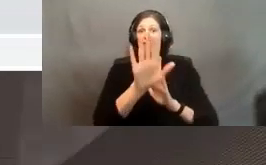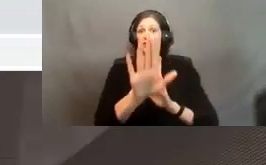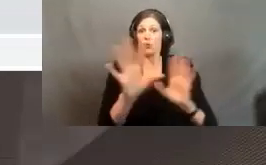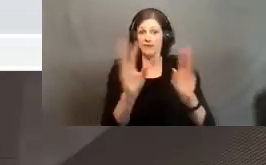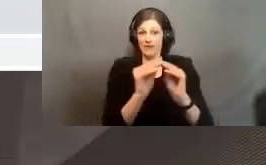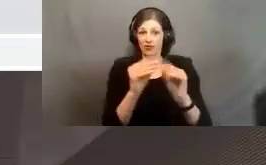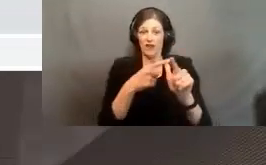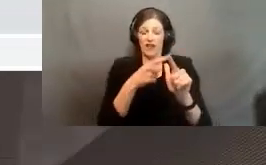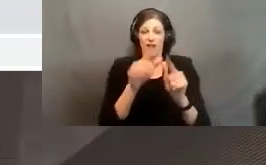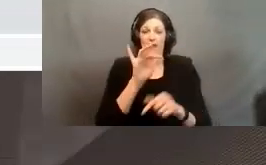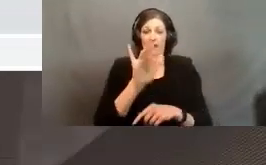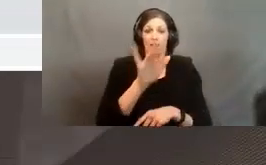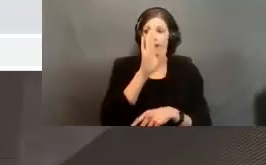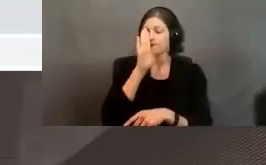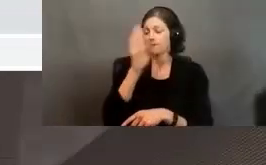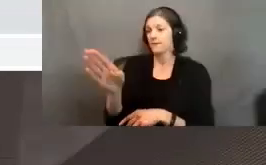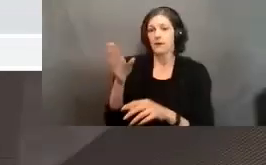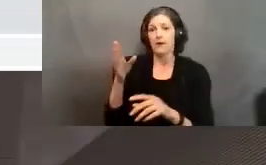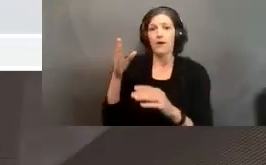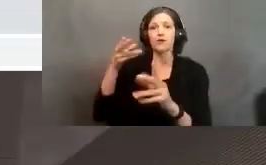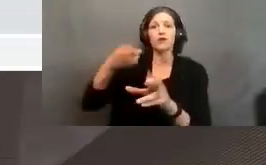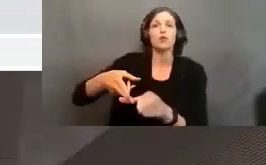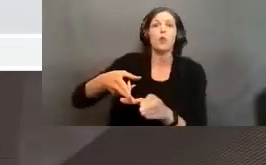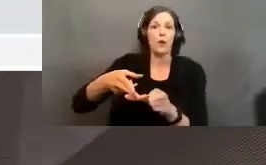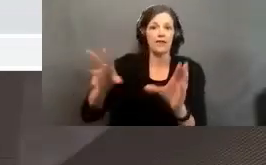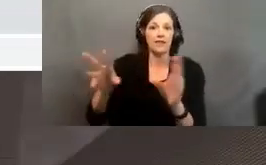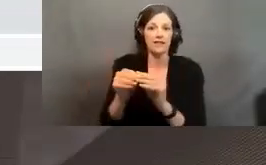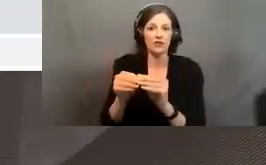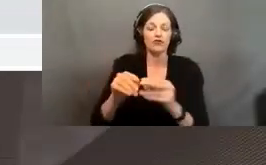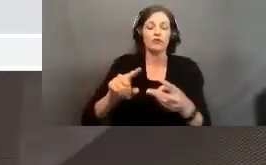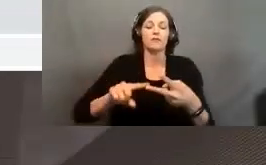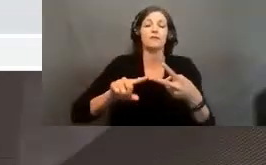directly from here. Second 12:32:49 , we have a couple